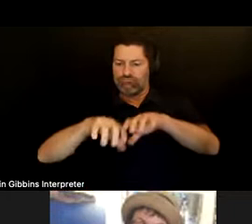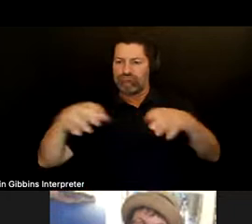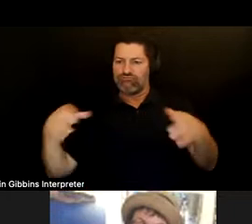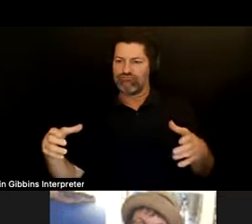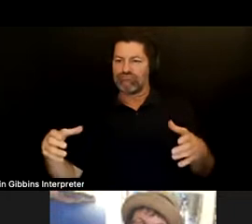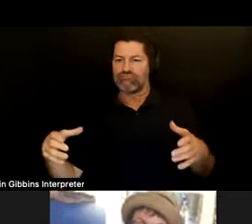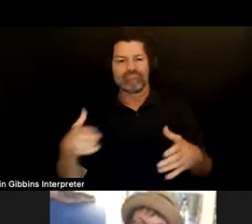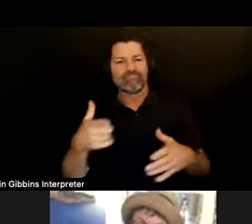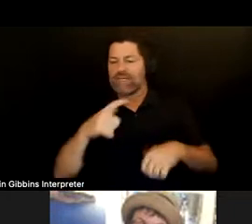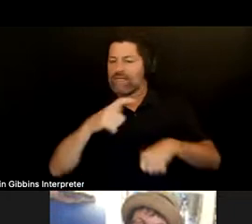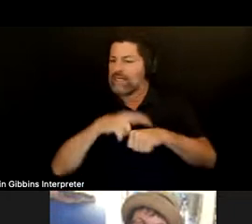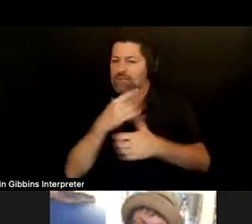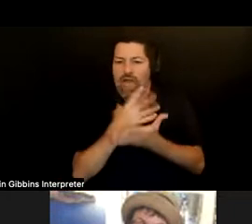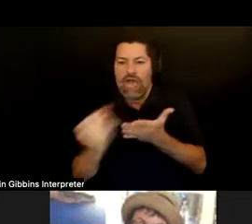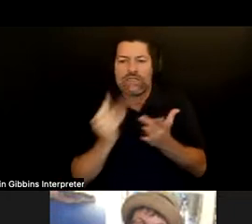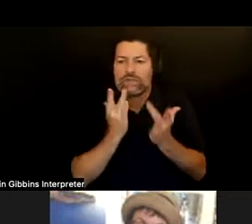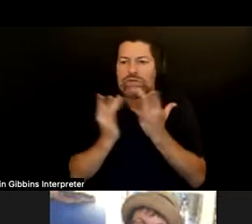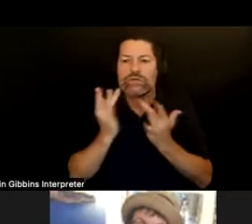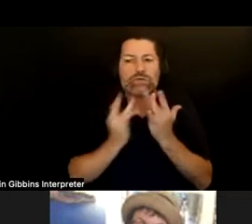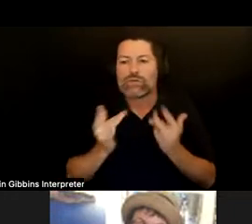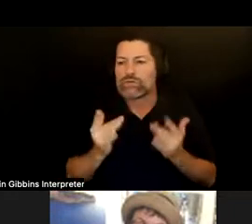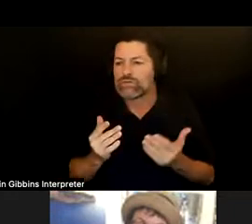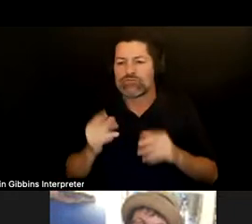that. 19:21:49 They had to just spread this been